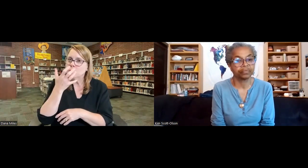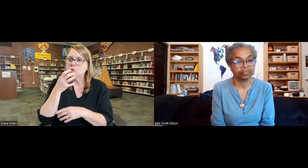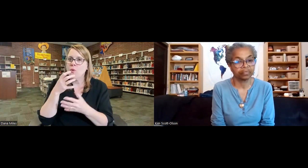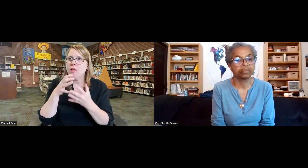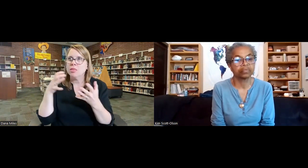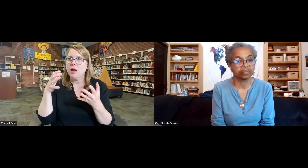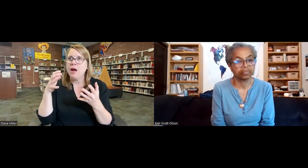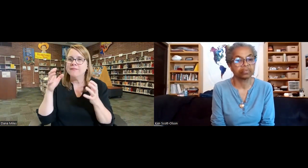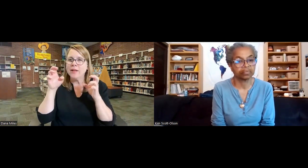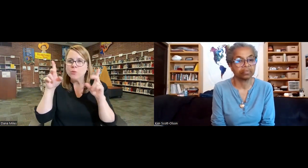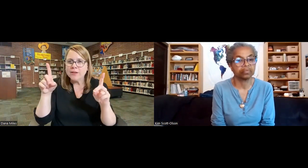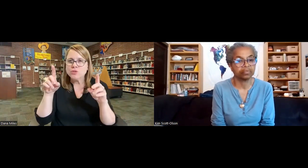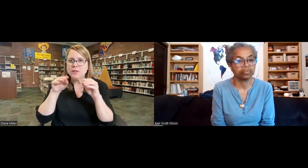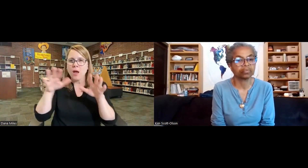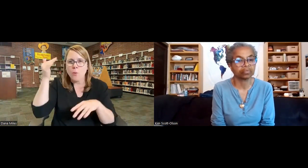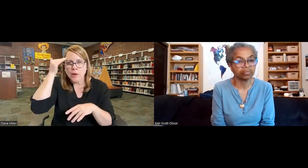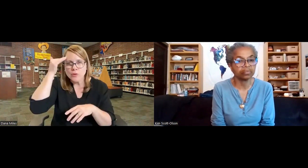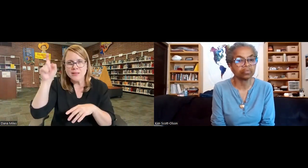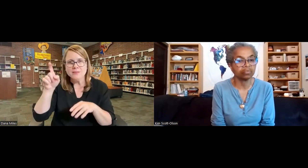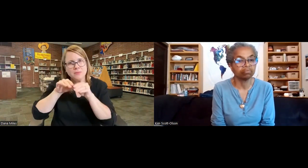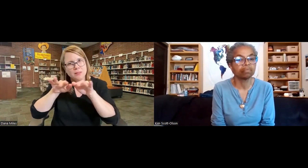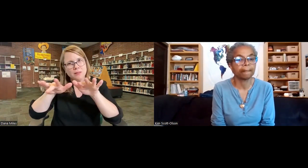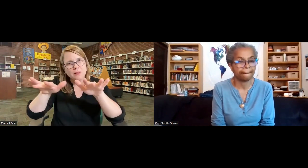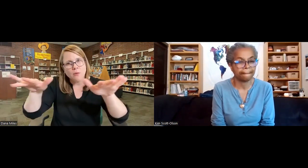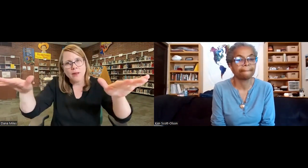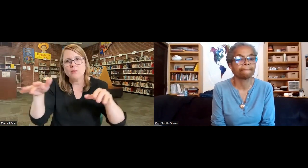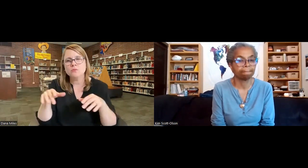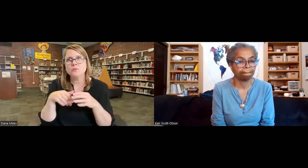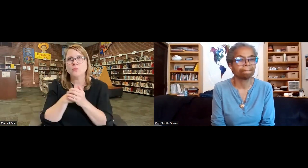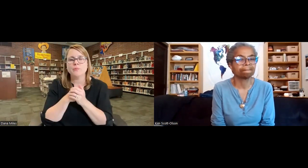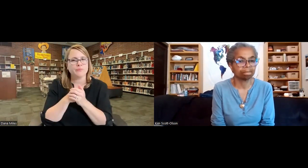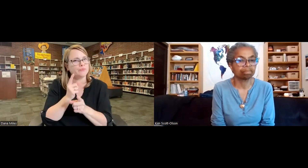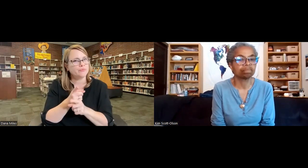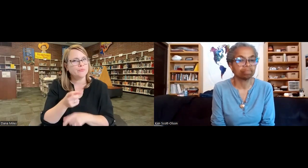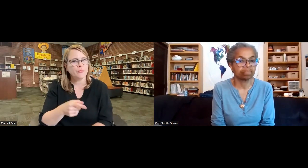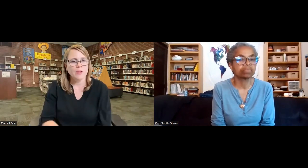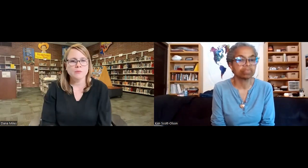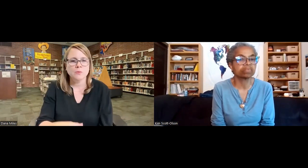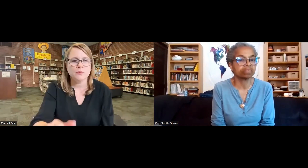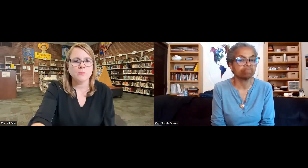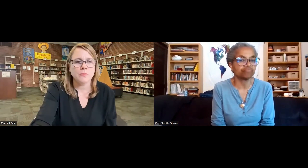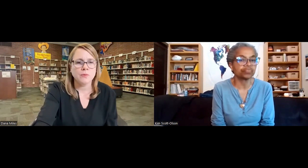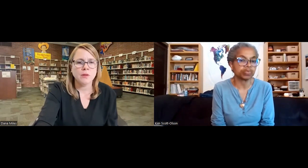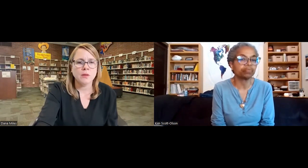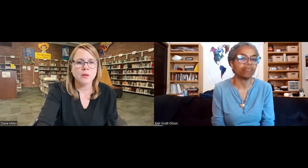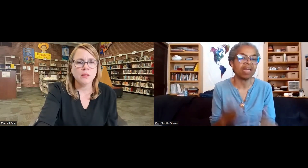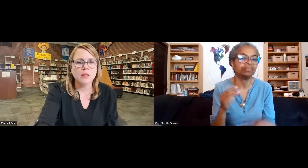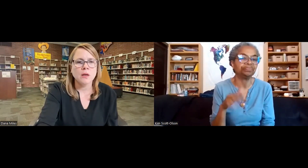You’re right, that was not the right placement for that student. So there’s a lot of education and awareness to spread around. You’re right.